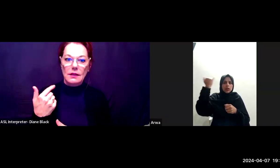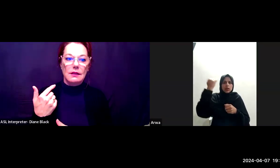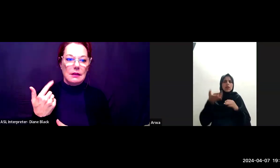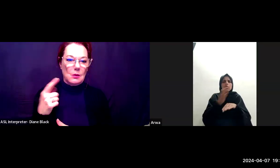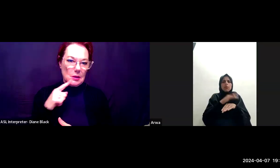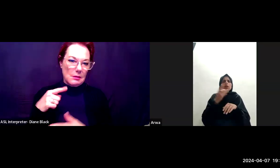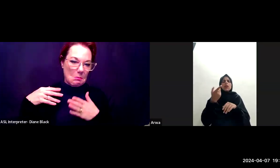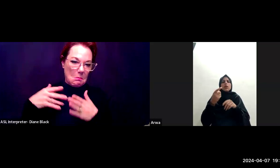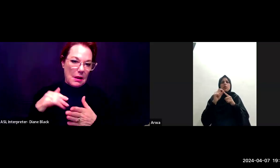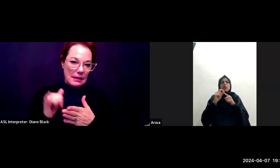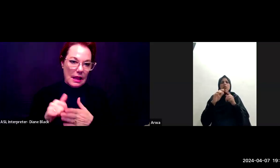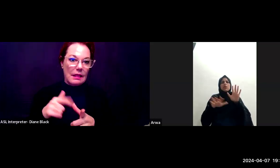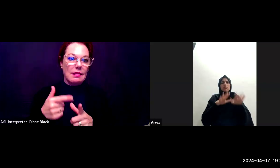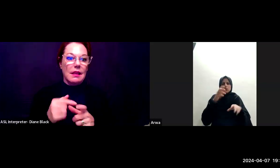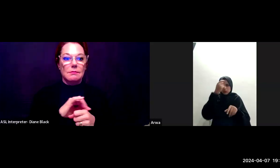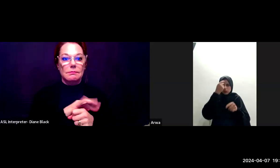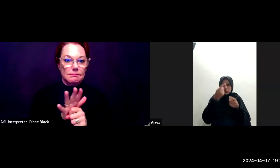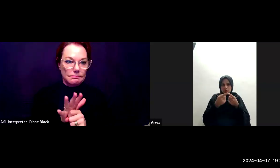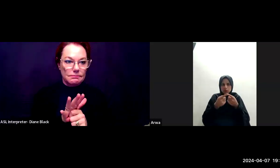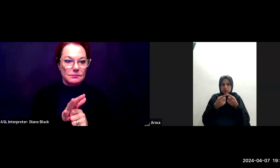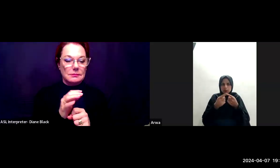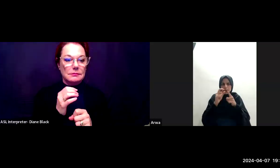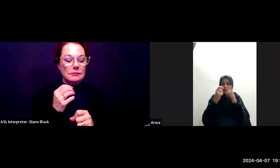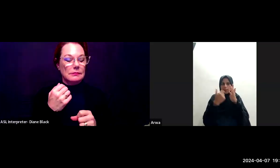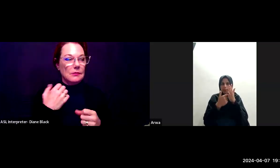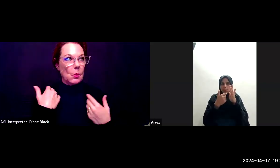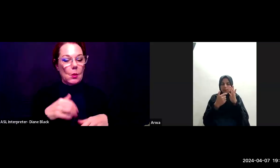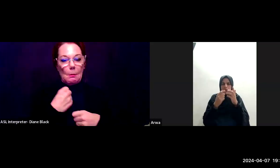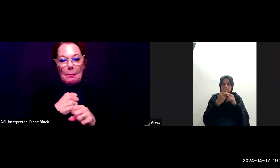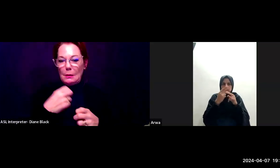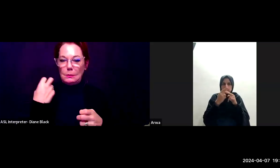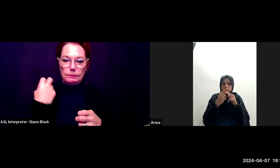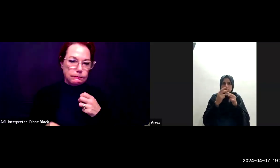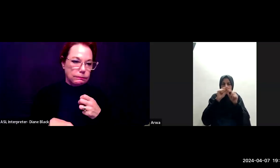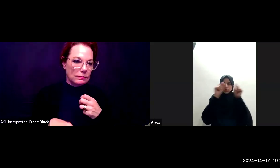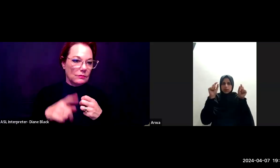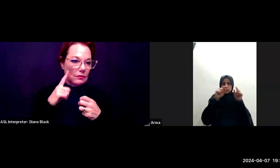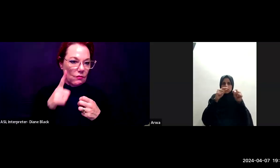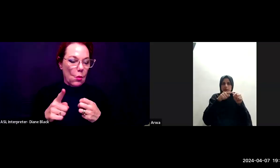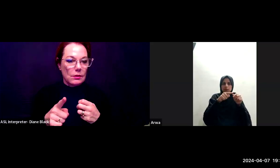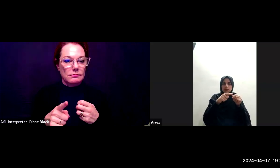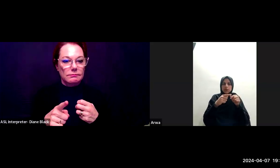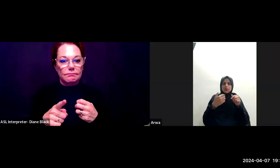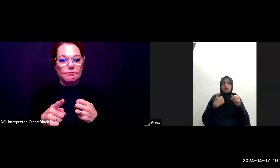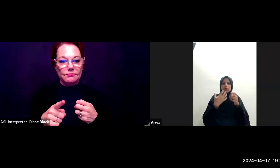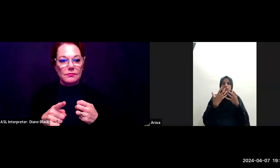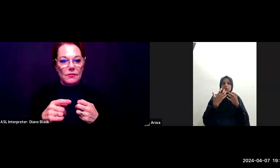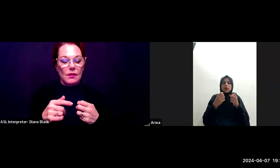created quite a lot of hardship and this now is taken over by a French company called Sephen